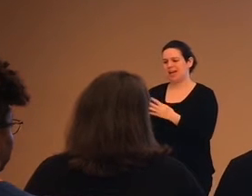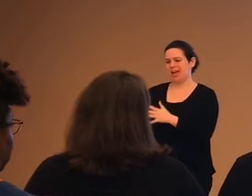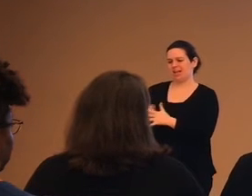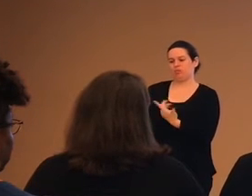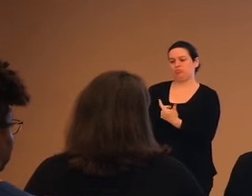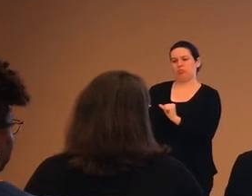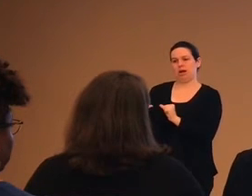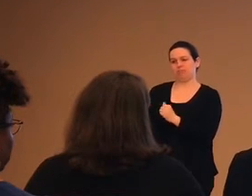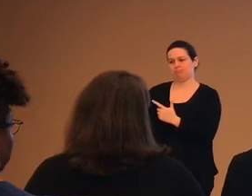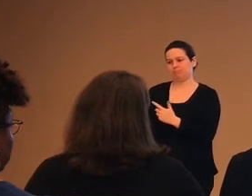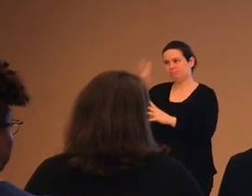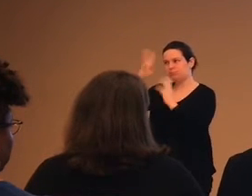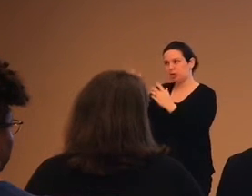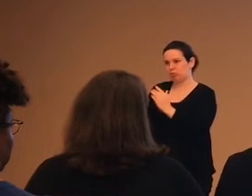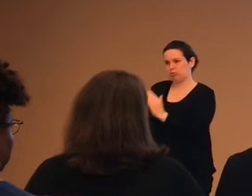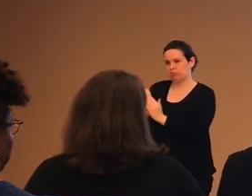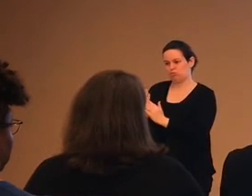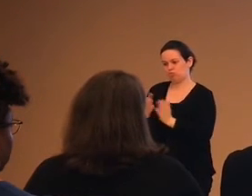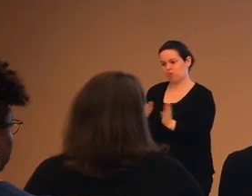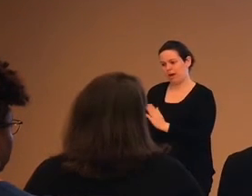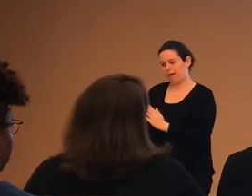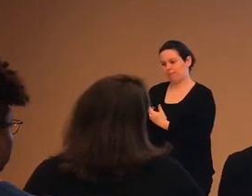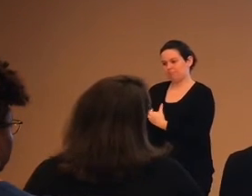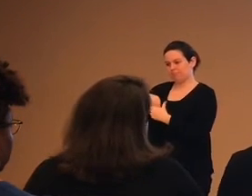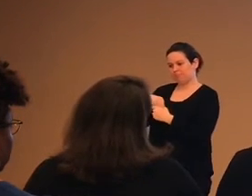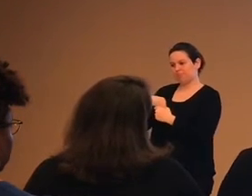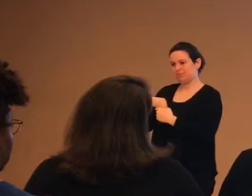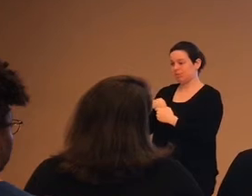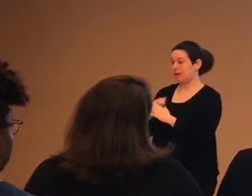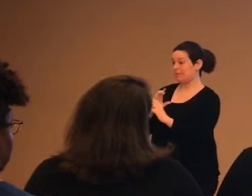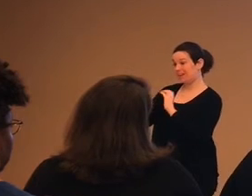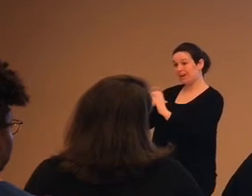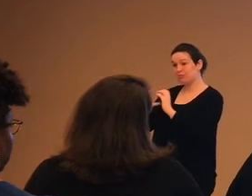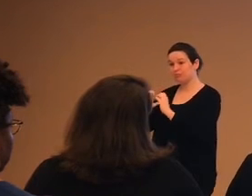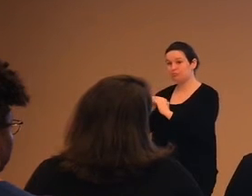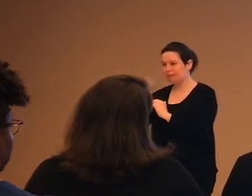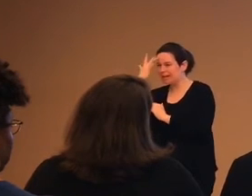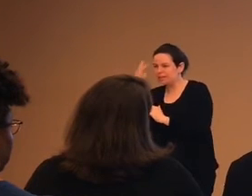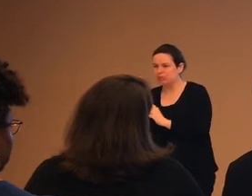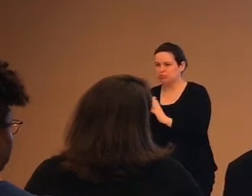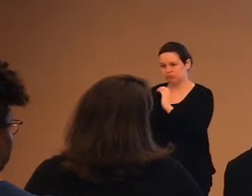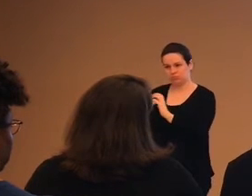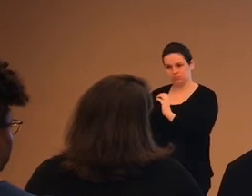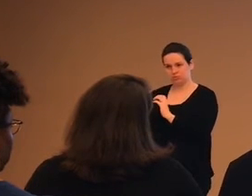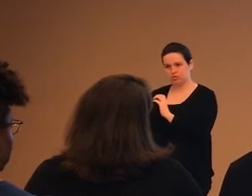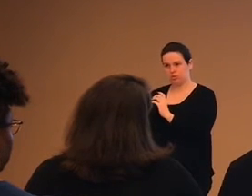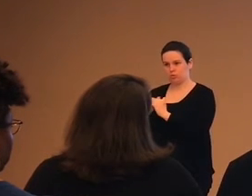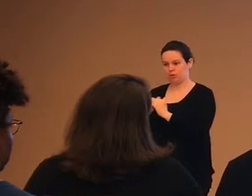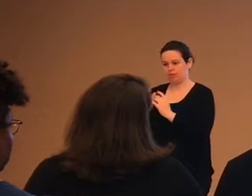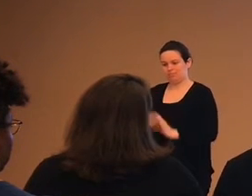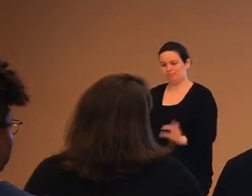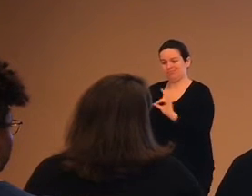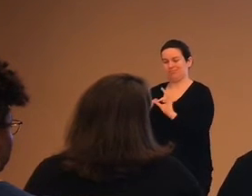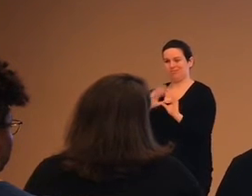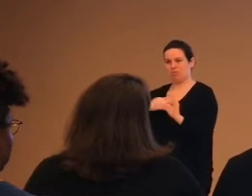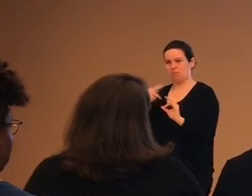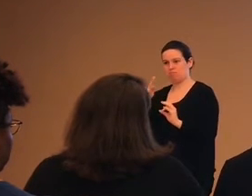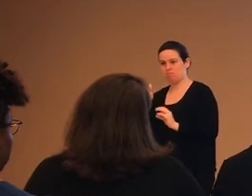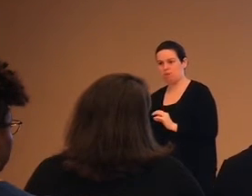To help people make personal intellectual and emotional Connections to the significance of our Park and our stewardship and our preservation